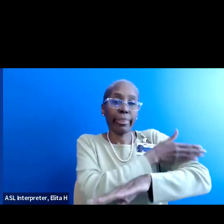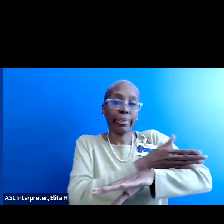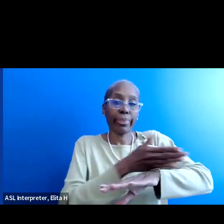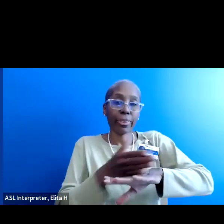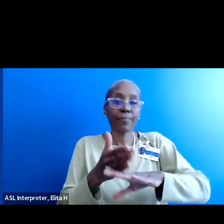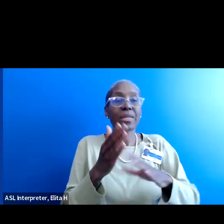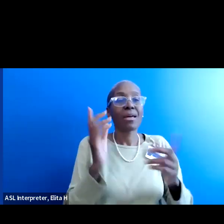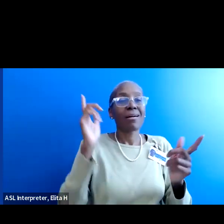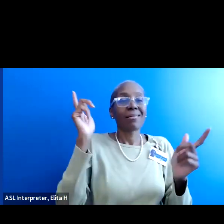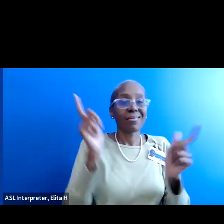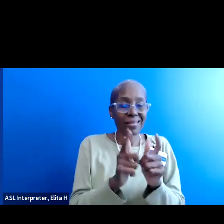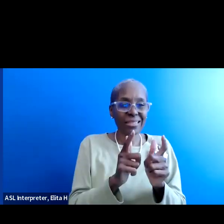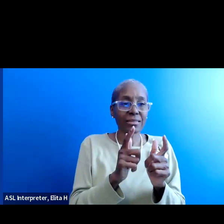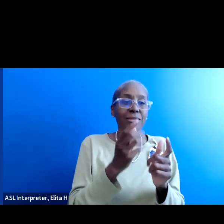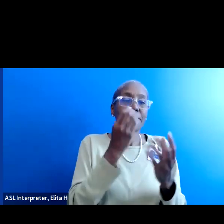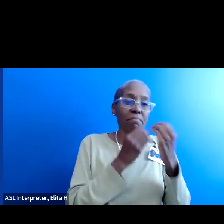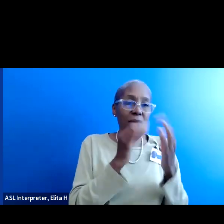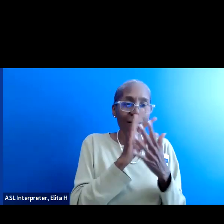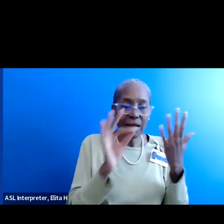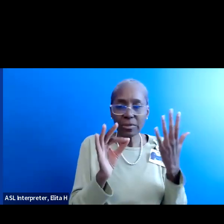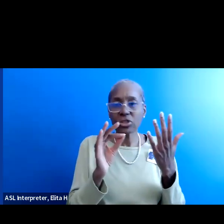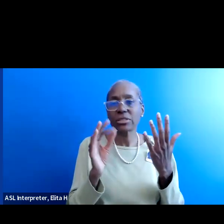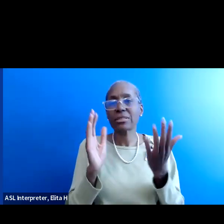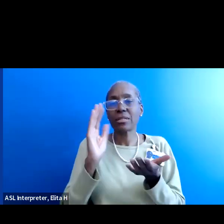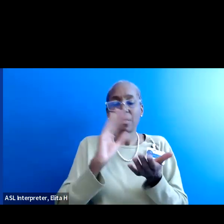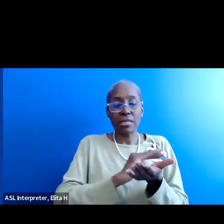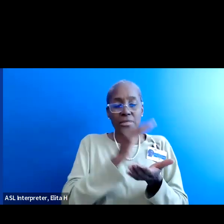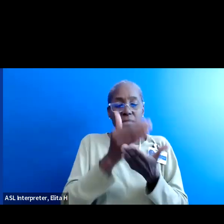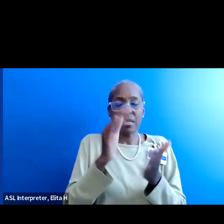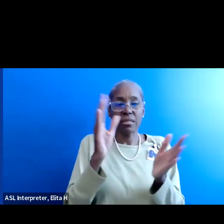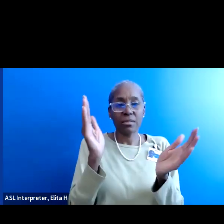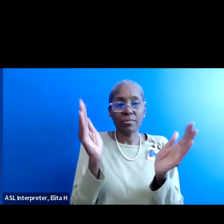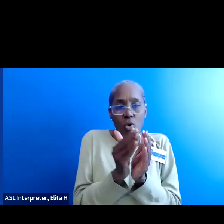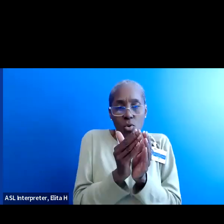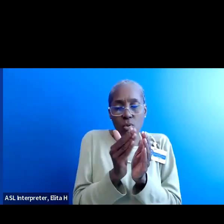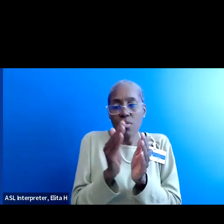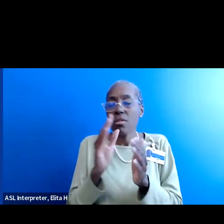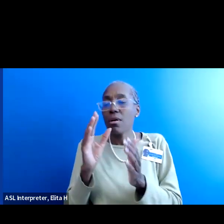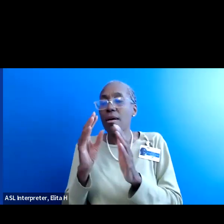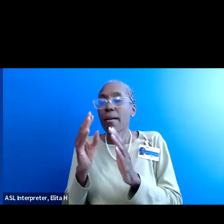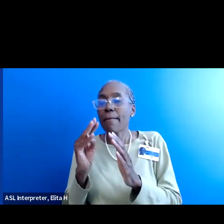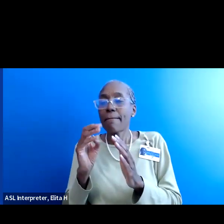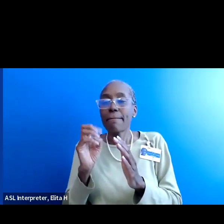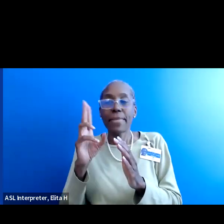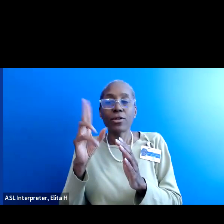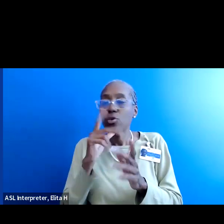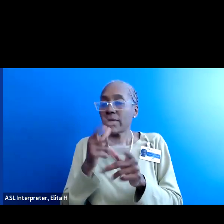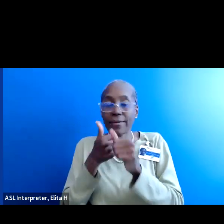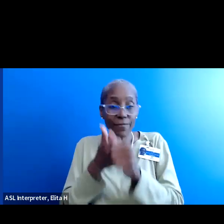There's less food served, and a menu is not followed. High staff turnover, and the staff are not familiar with residents,